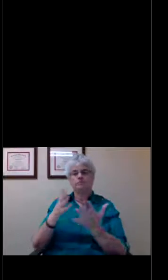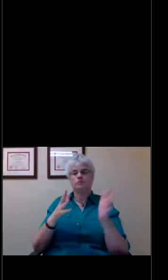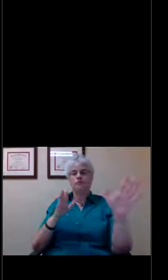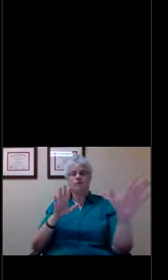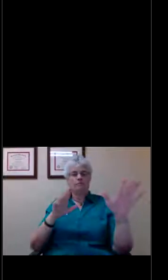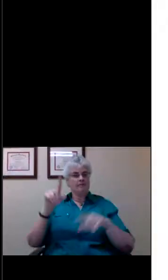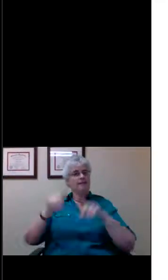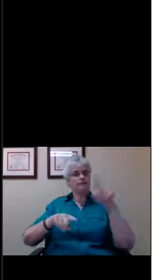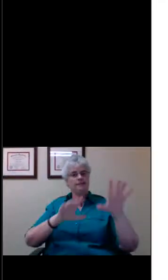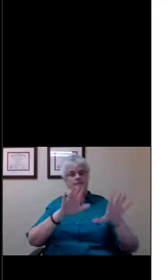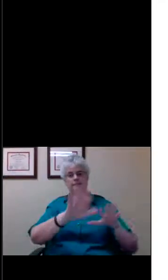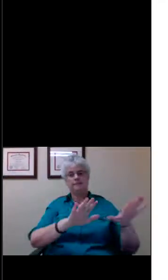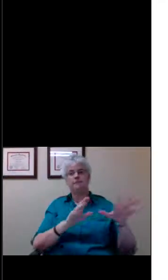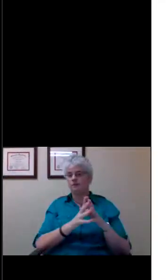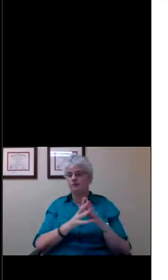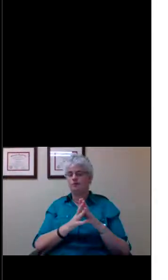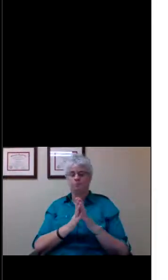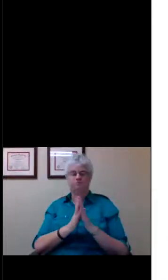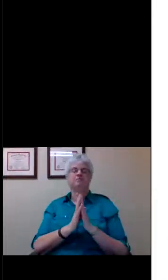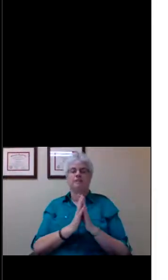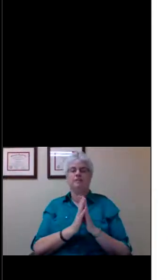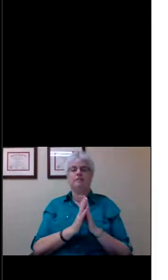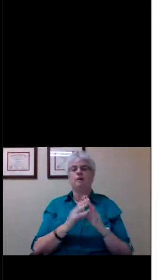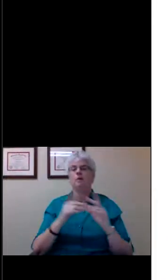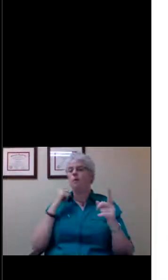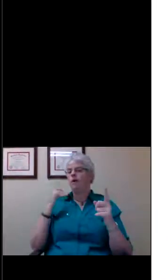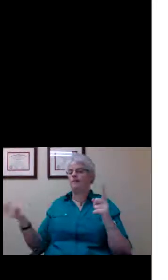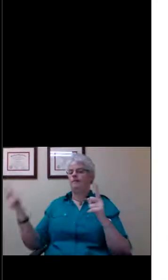and Hard-of-Hearing people- if you've had contact at a professional level with